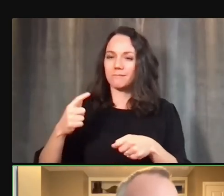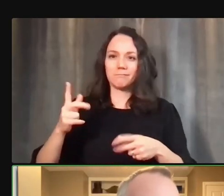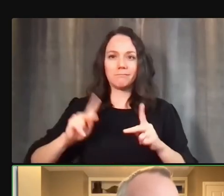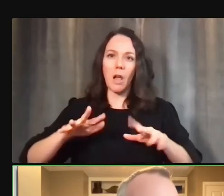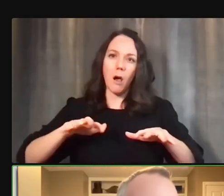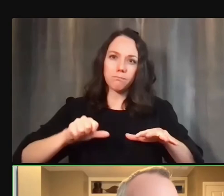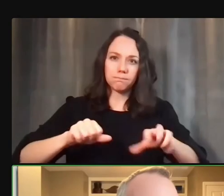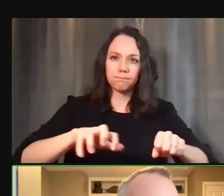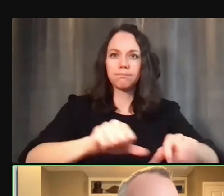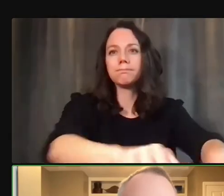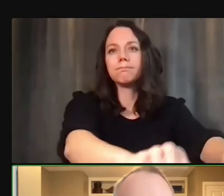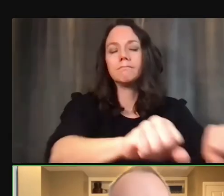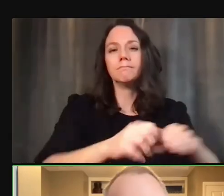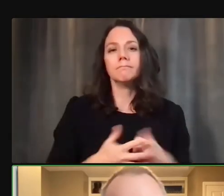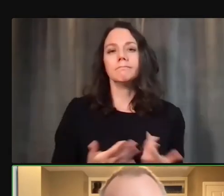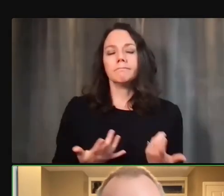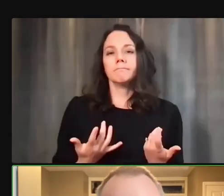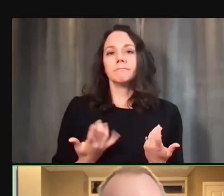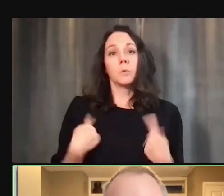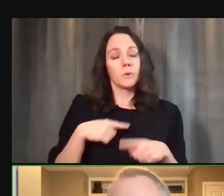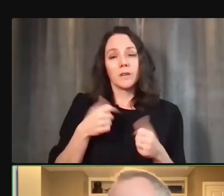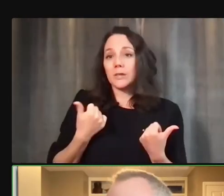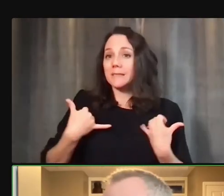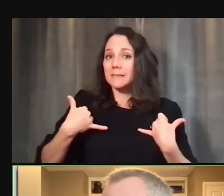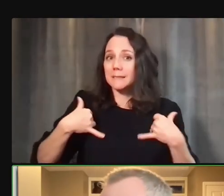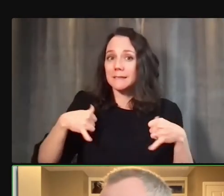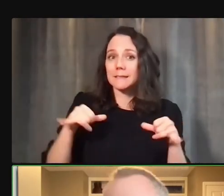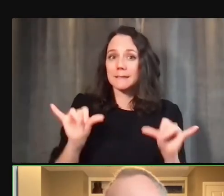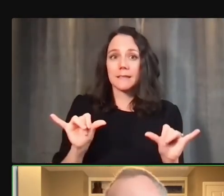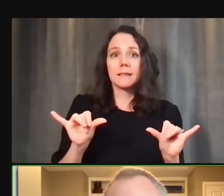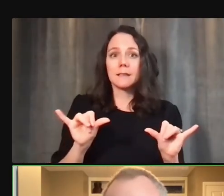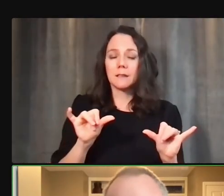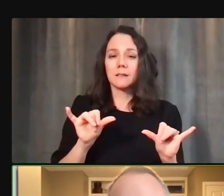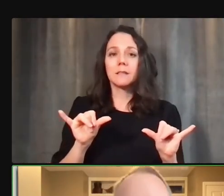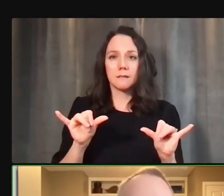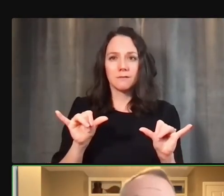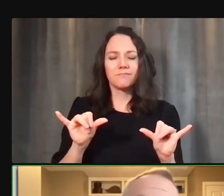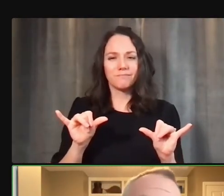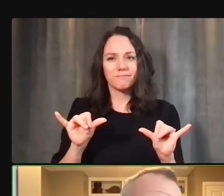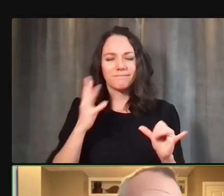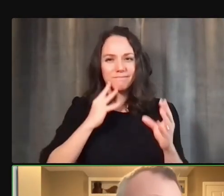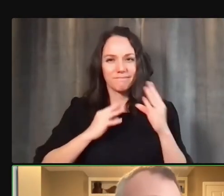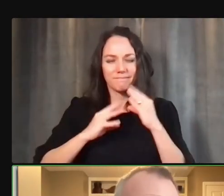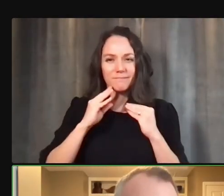And so we're still undergoing really interesting and often traumatic